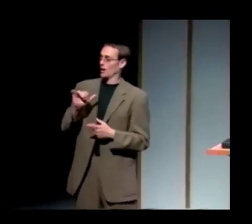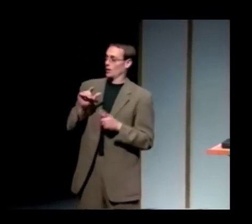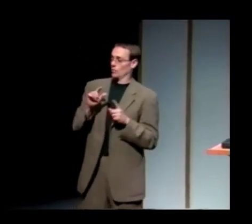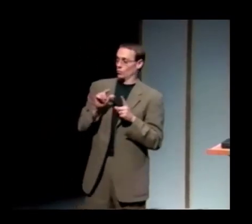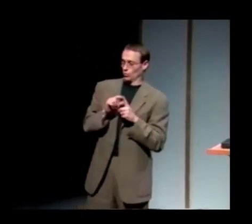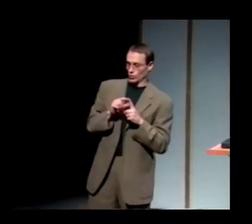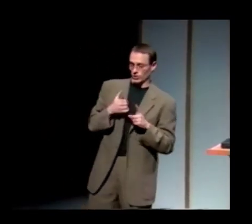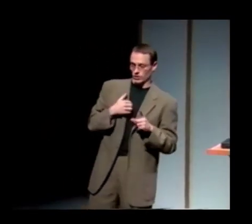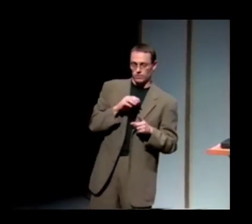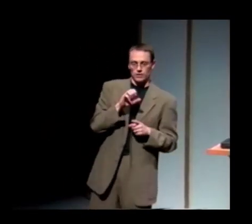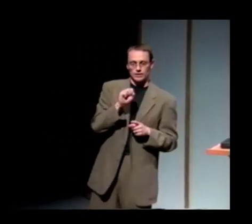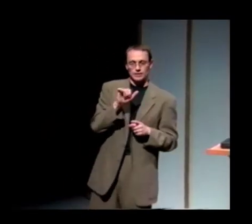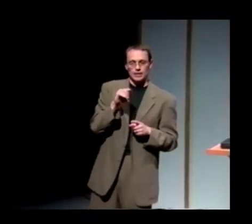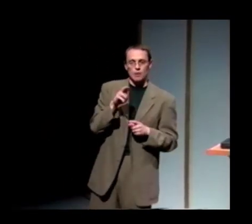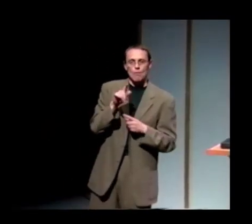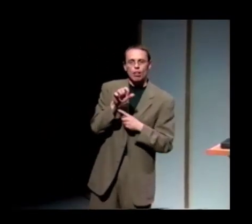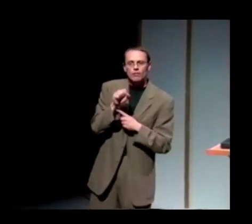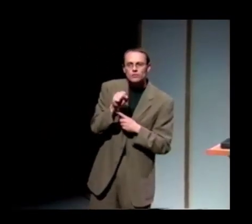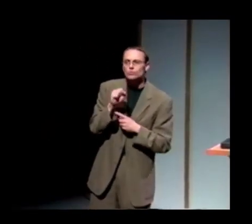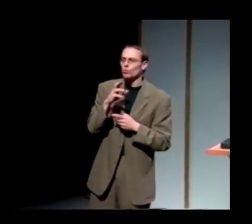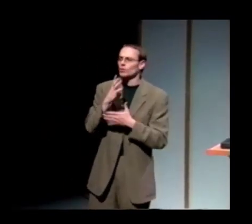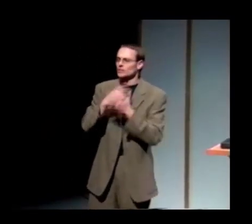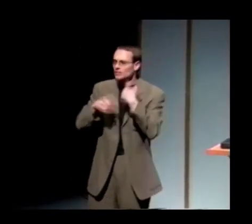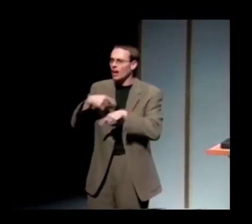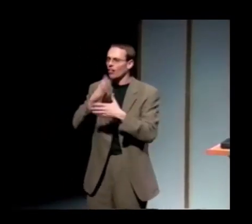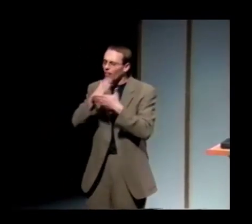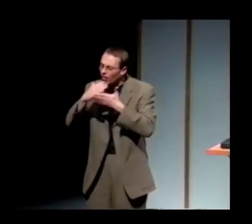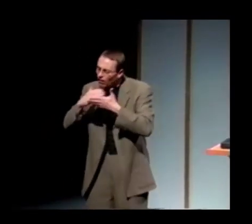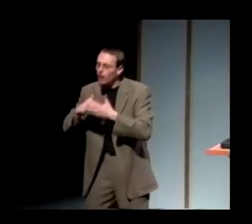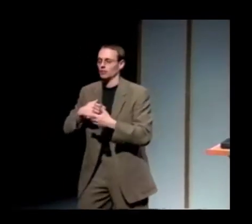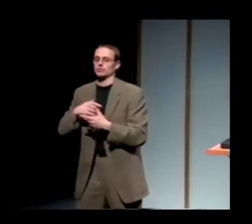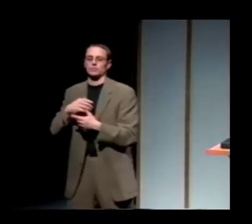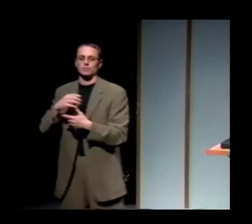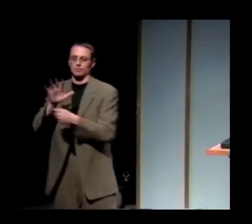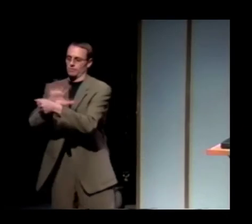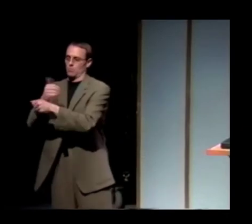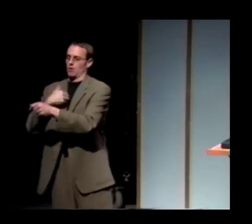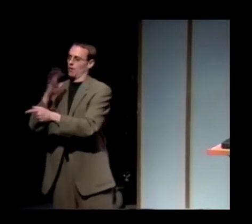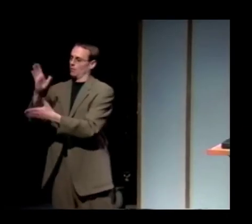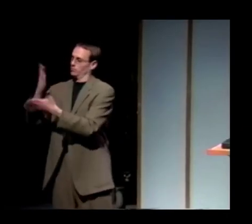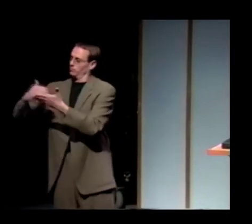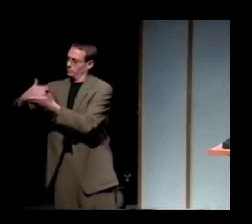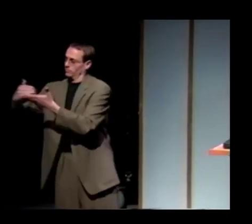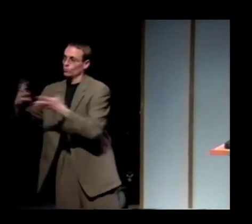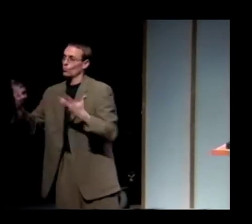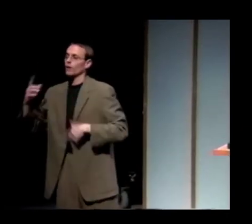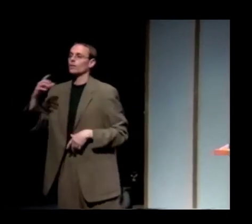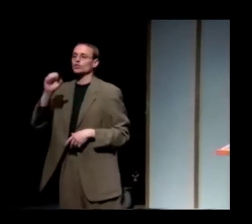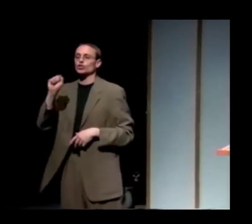OK. NOW THE SHOT. LIKE THE WORDS ARE SYMBOLS OR SIGNS. OK. THAT'S ONE PART.